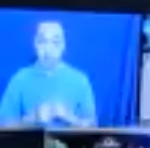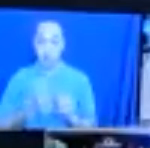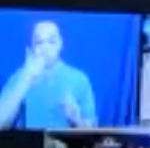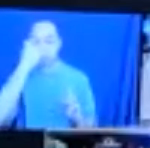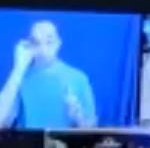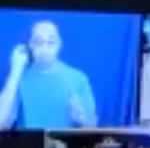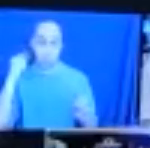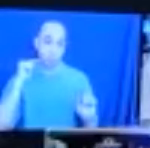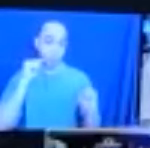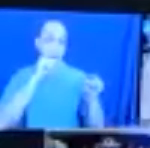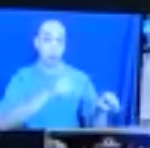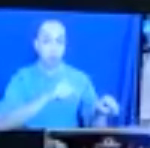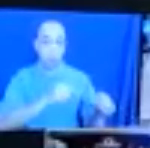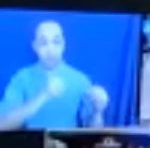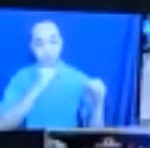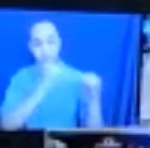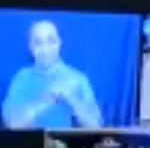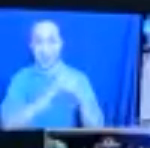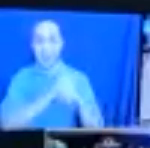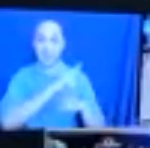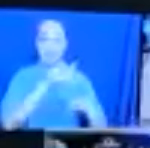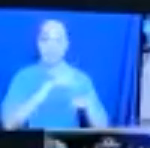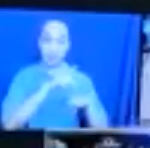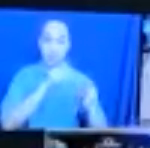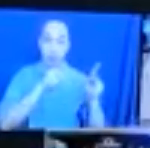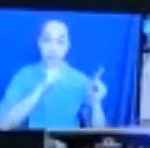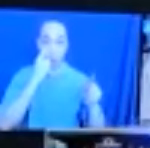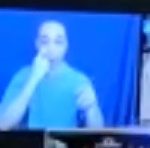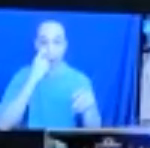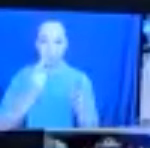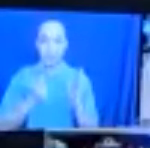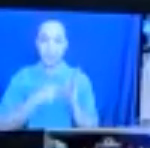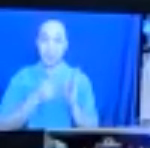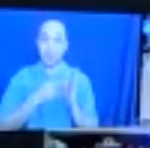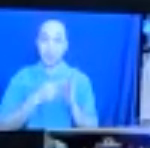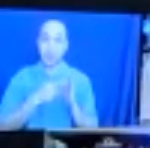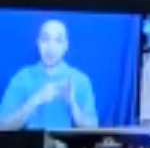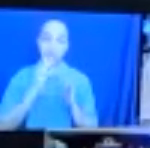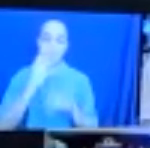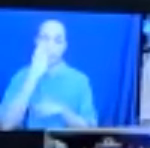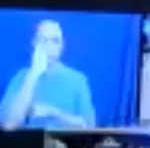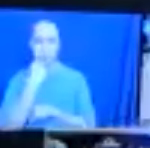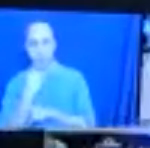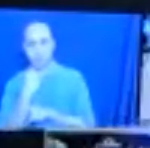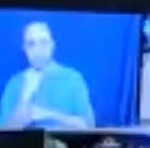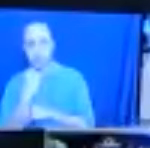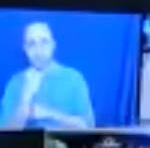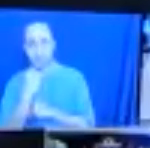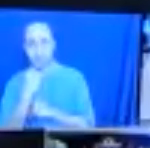THEY WOULD HAVE FIGHTS WITH THE FILIPINO WARRIORS AND SOMETIMES THEY WOULD SLEEP AT NIGHT AND WAKE UP WITH THEIR NEXT CHOPPED OFF BECAUSE THE WARRIORS DIDN'T HAVE GUNS SO THEY HAD TO COME